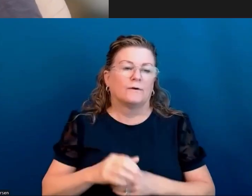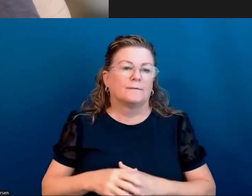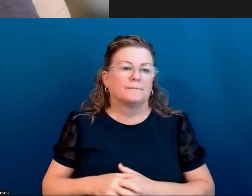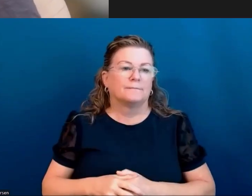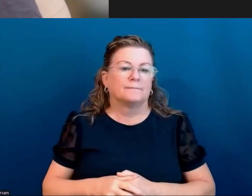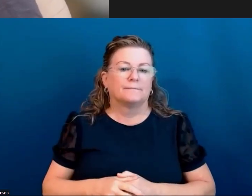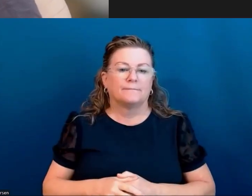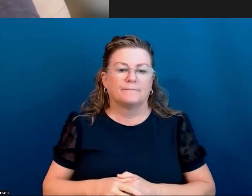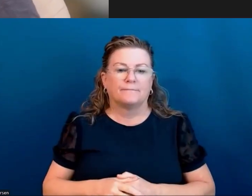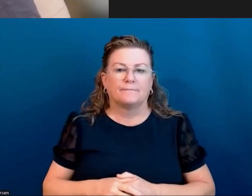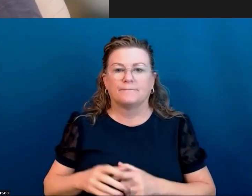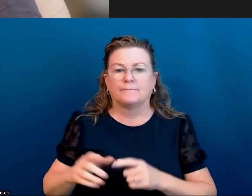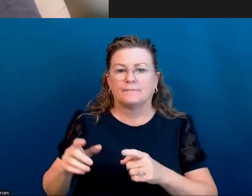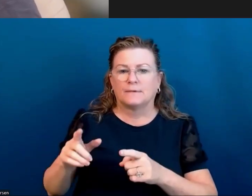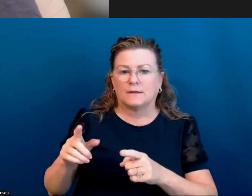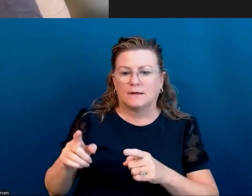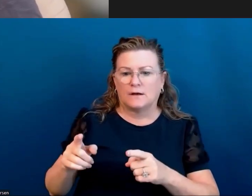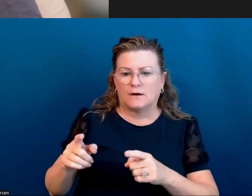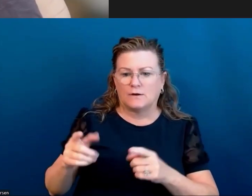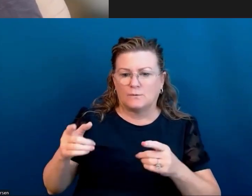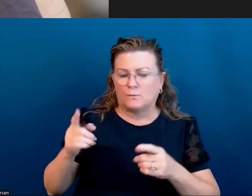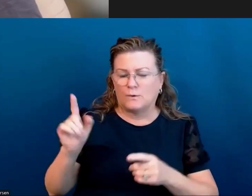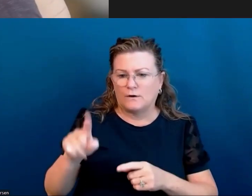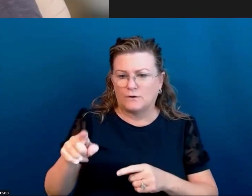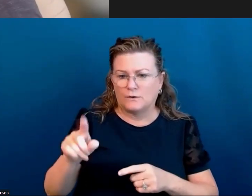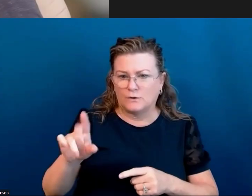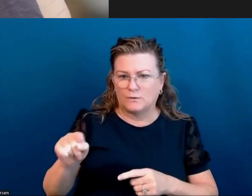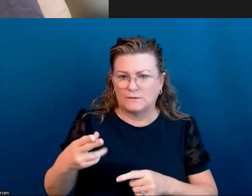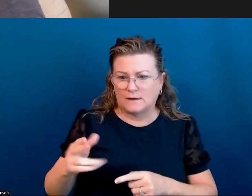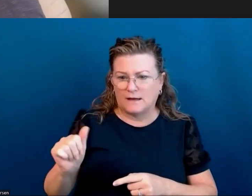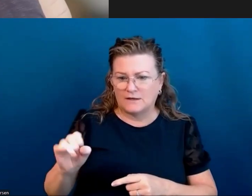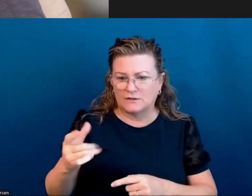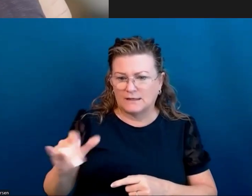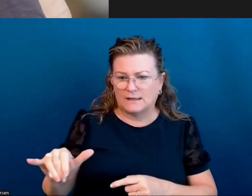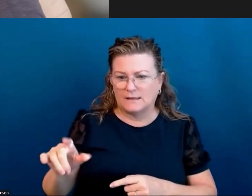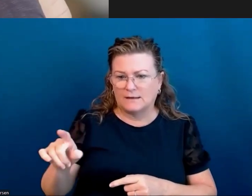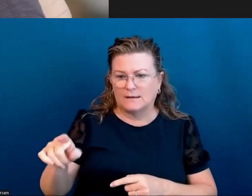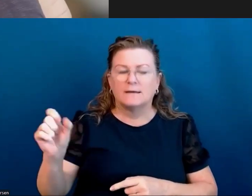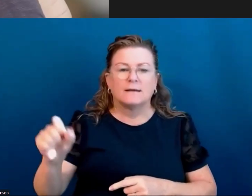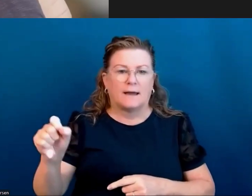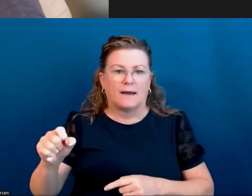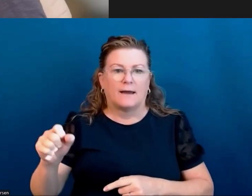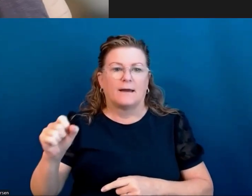Janel Preston: well, and hopefully, are you here in Utah? Ashley: Ashley, yeah, I'm in Millard County.